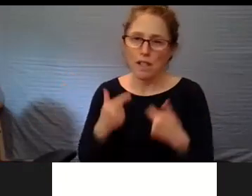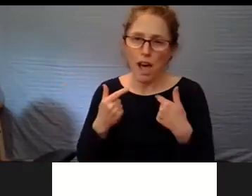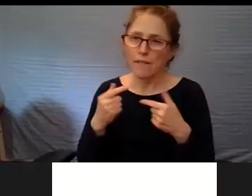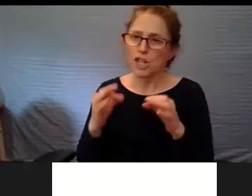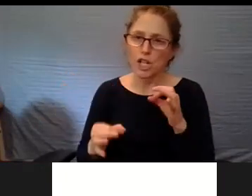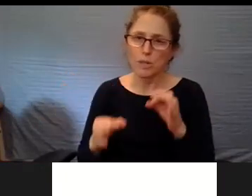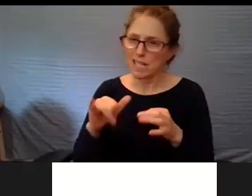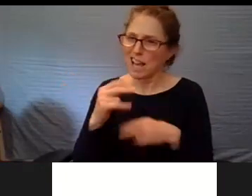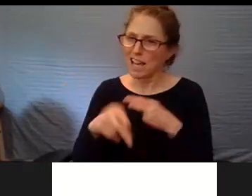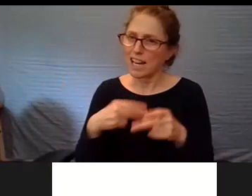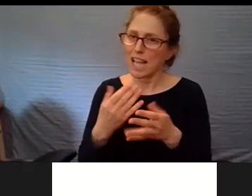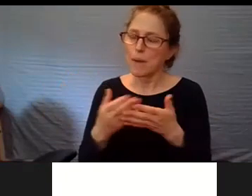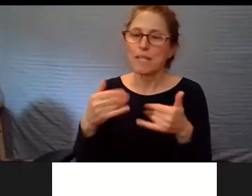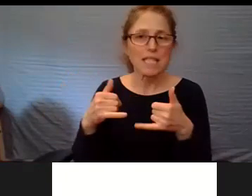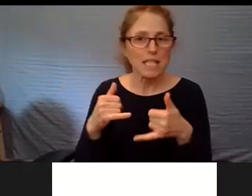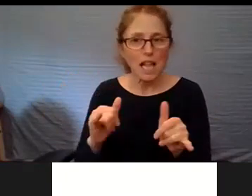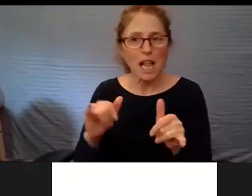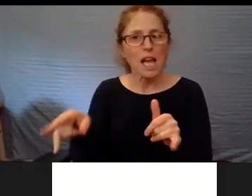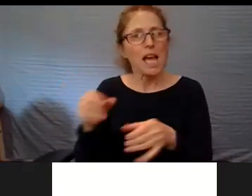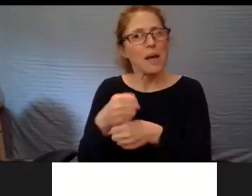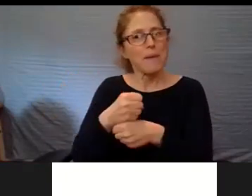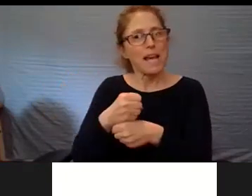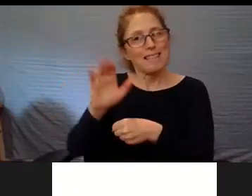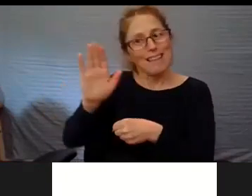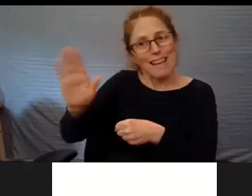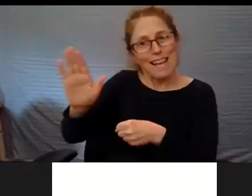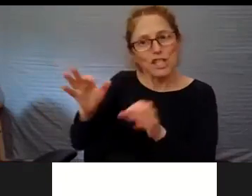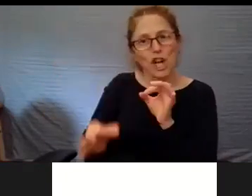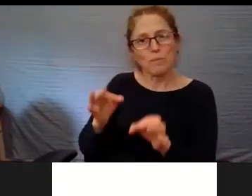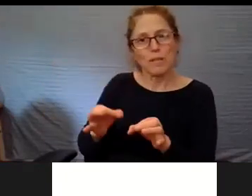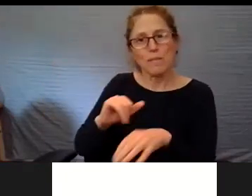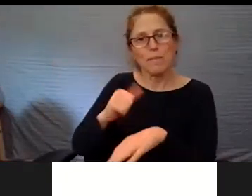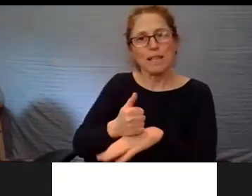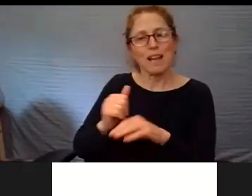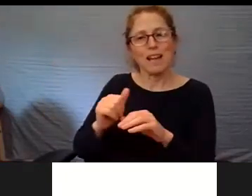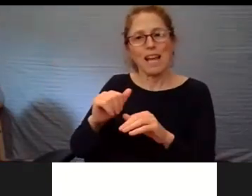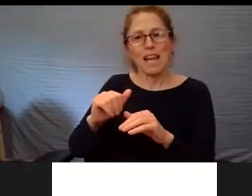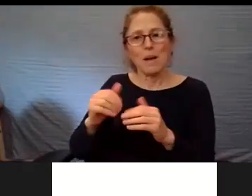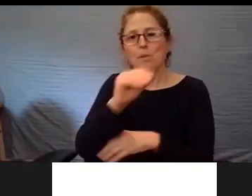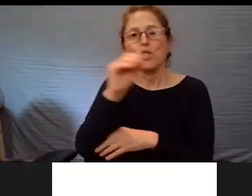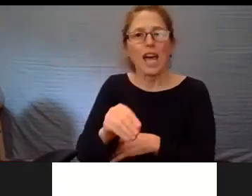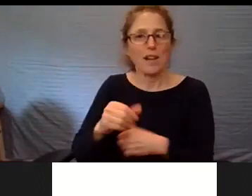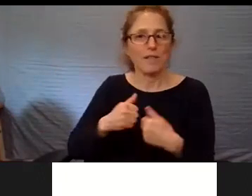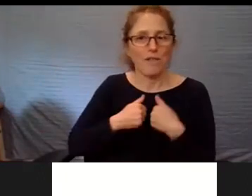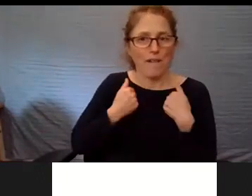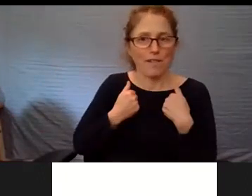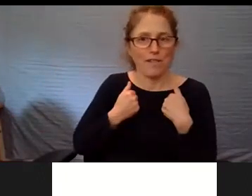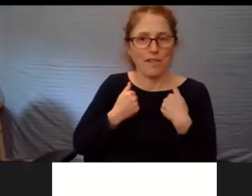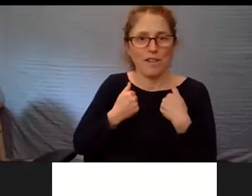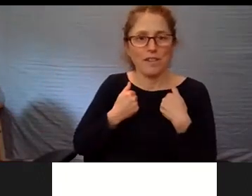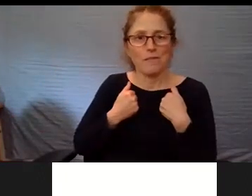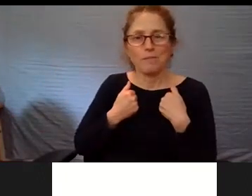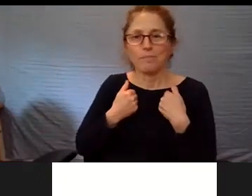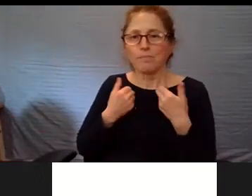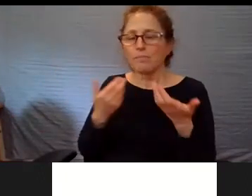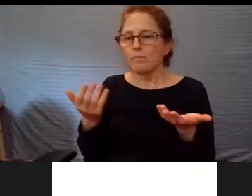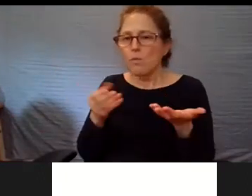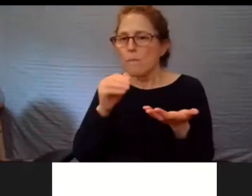It makes its judgments based on survivability or the likelihood that a patient will survive